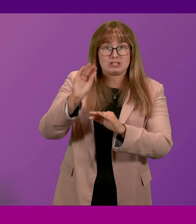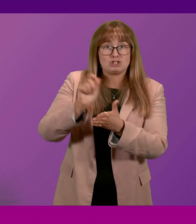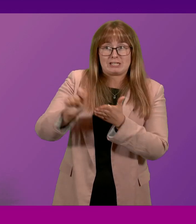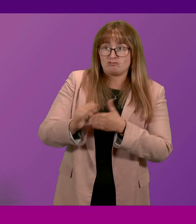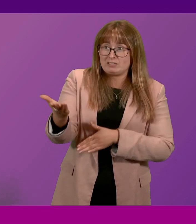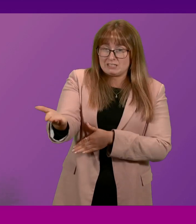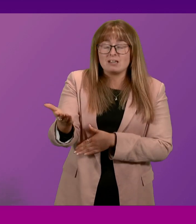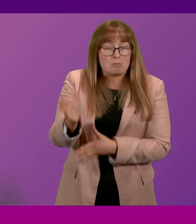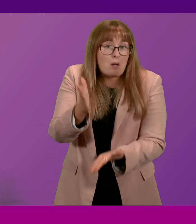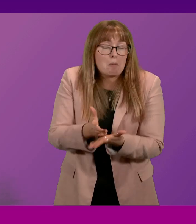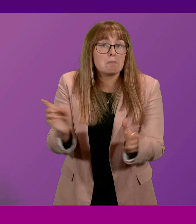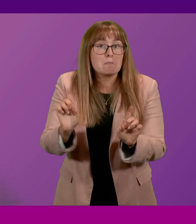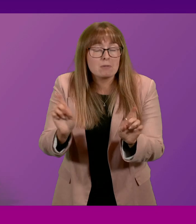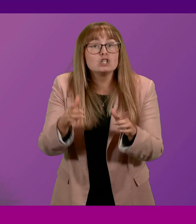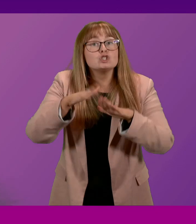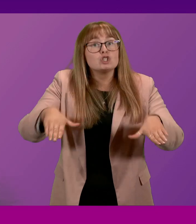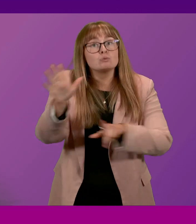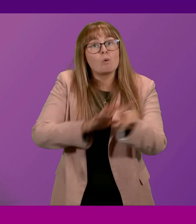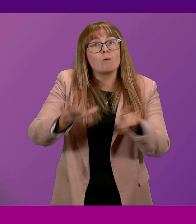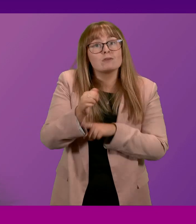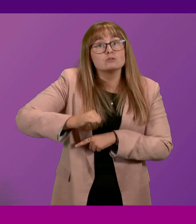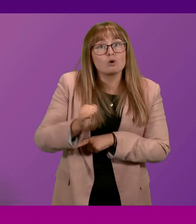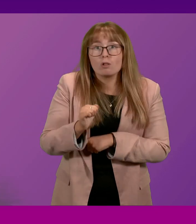The fact of the matter is that children across Scotland are not getting the support that they